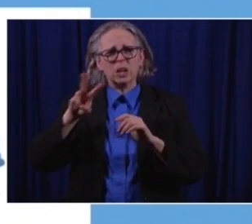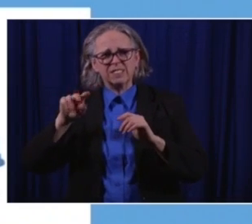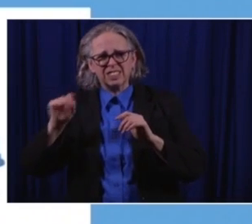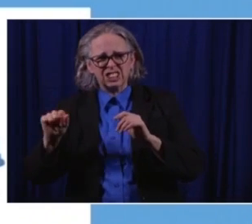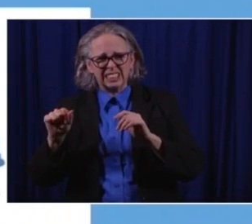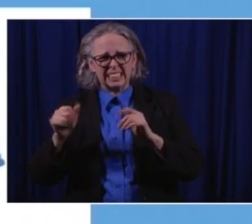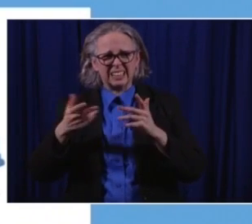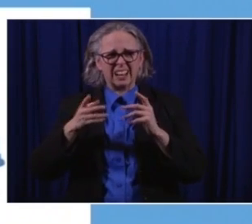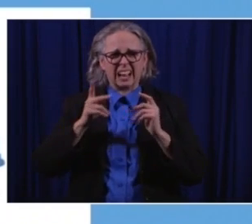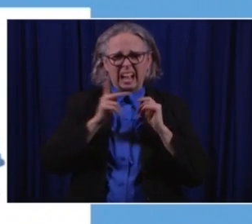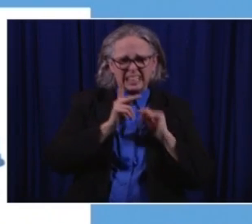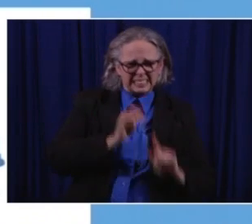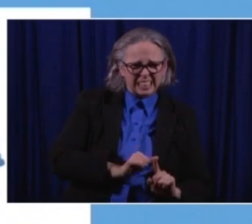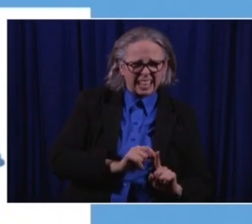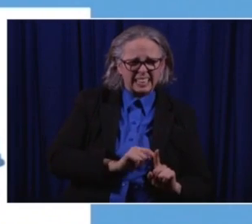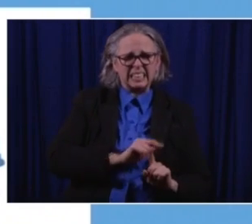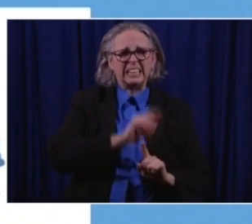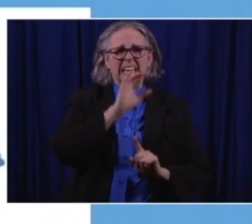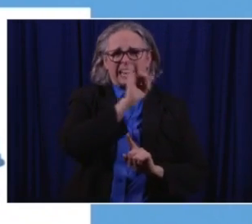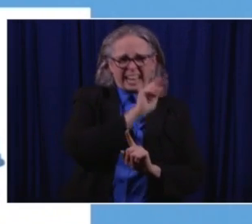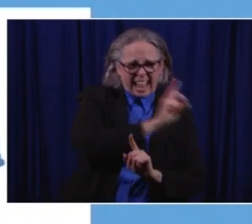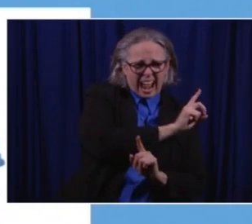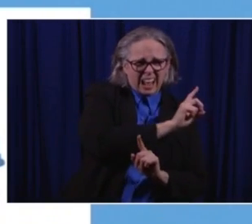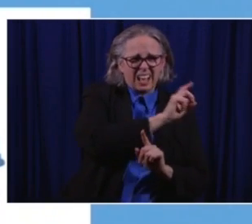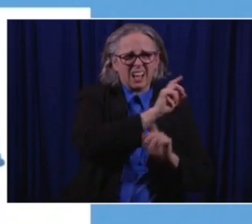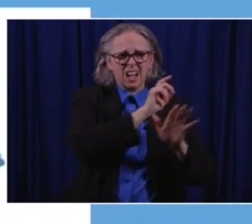map really for the first time. If you look at our neighboring We with the exception of